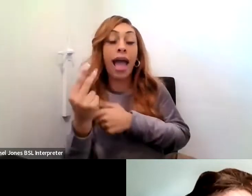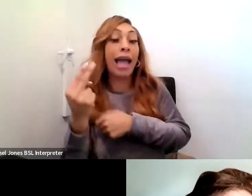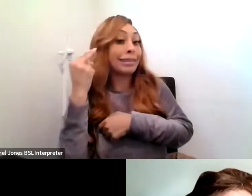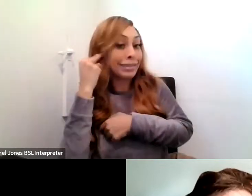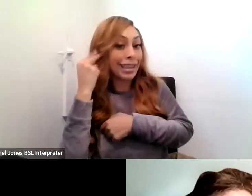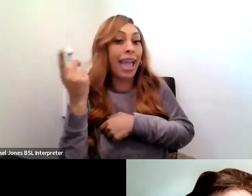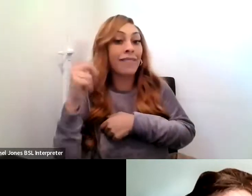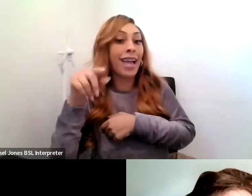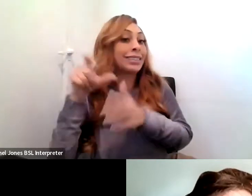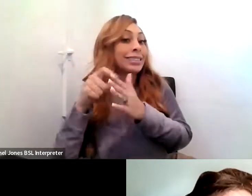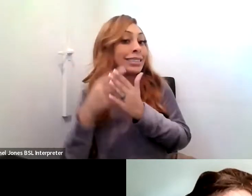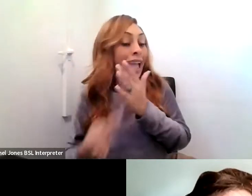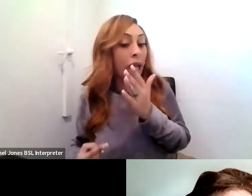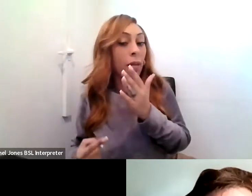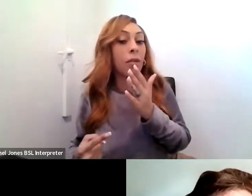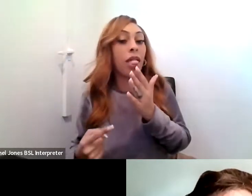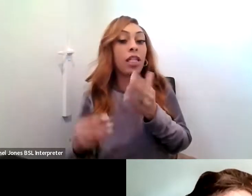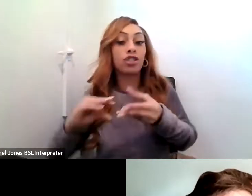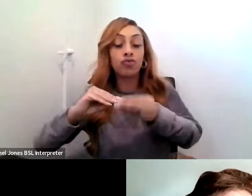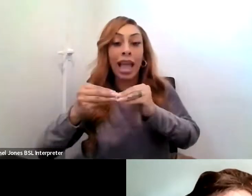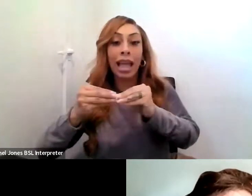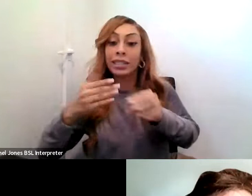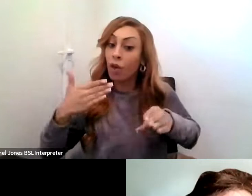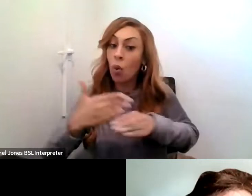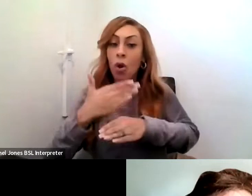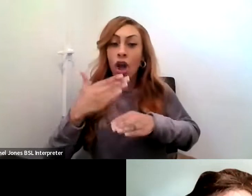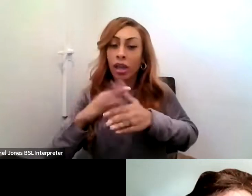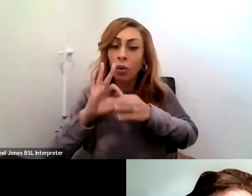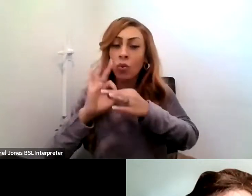but also working to make the arts industry more accessible